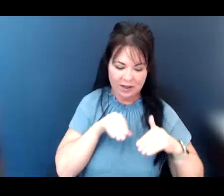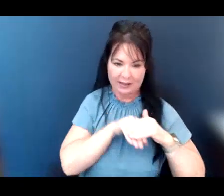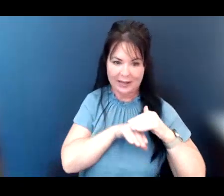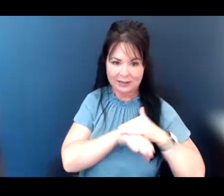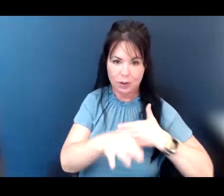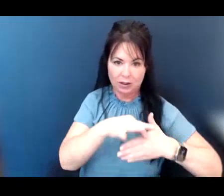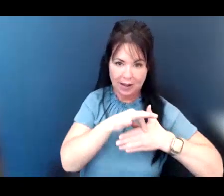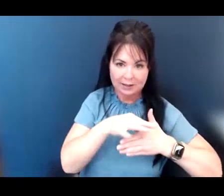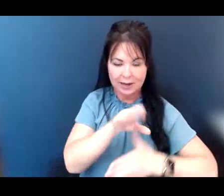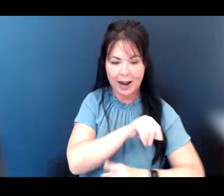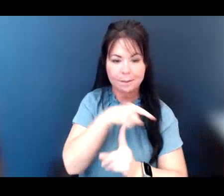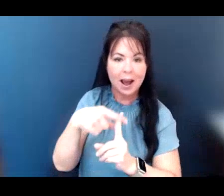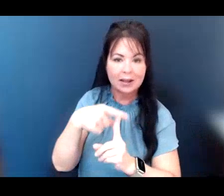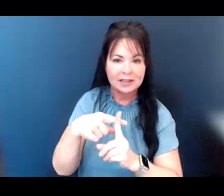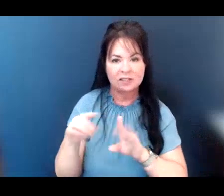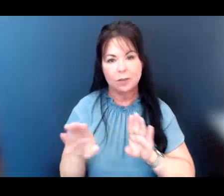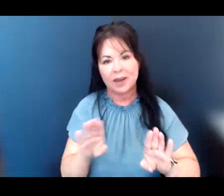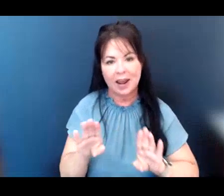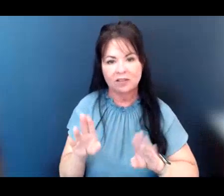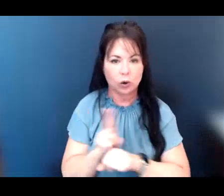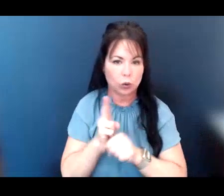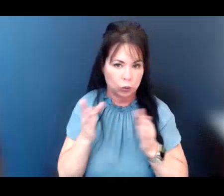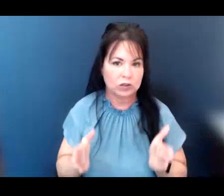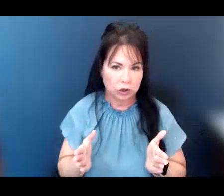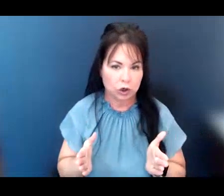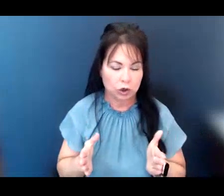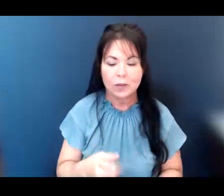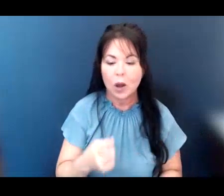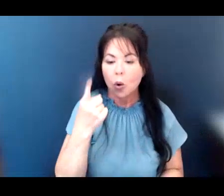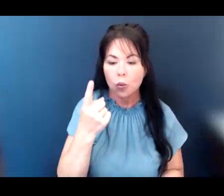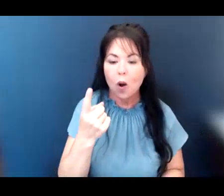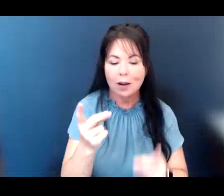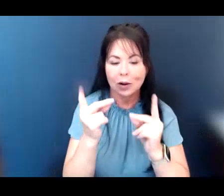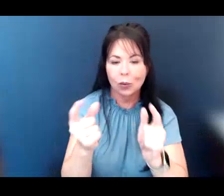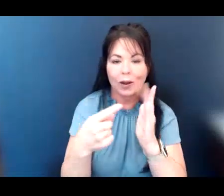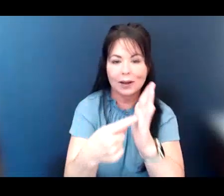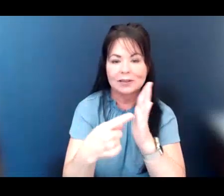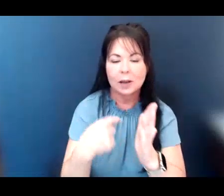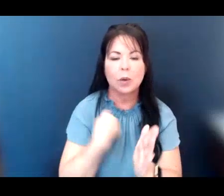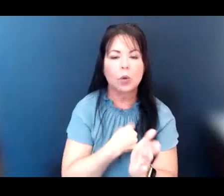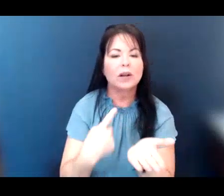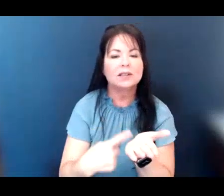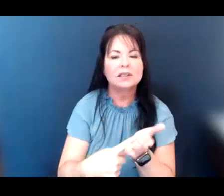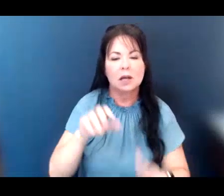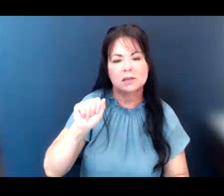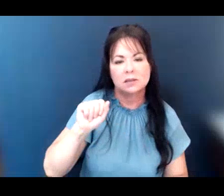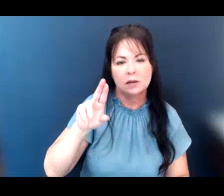A quick example that I use often is we talk about audio descriptions for videos.